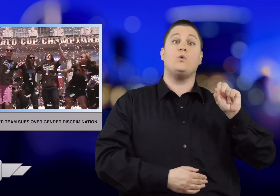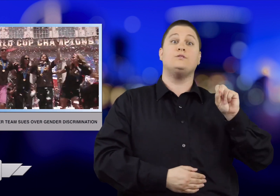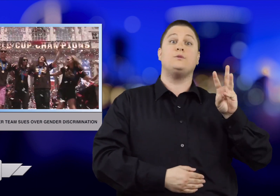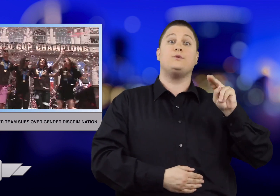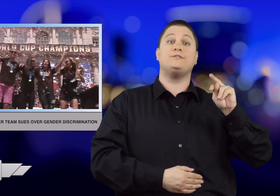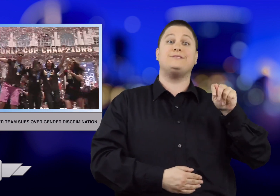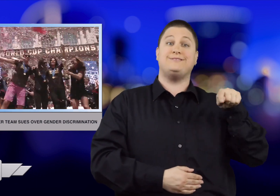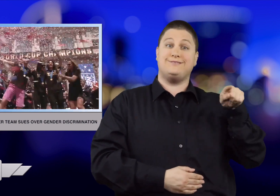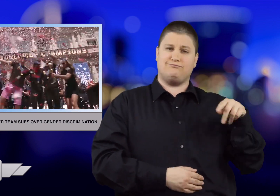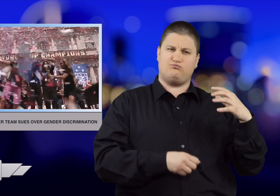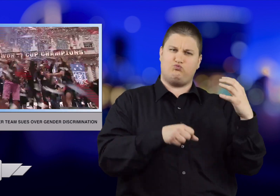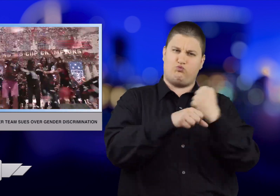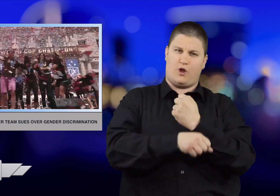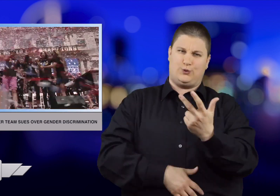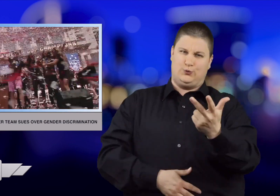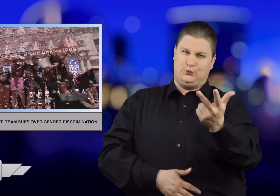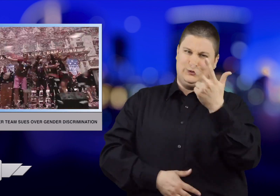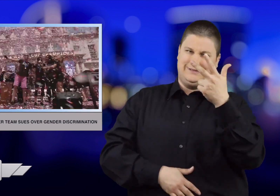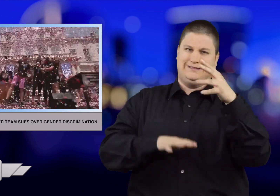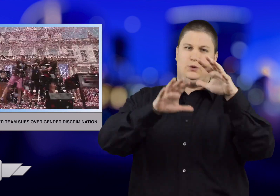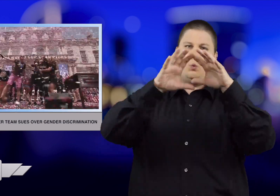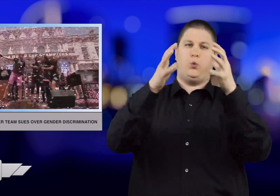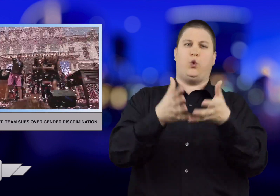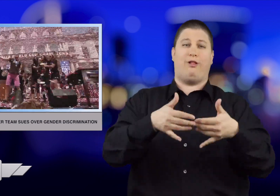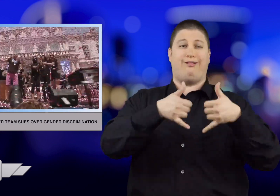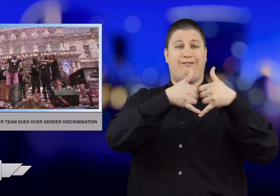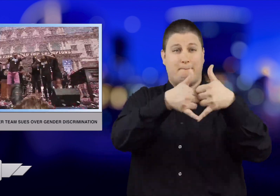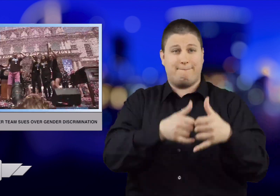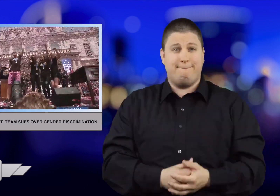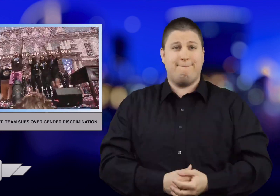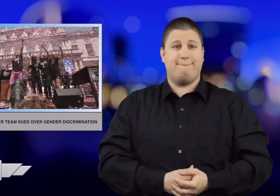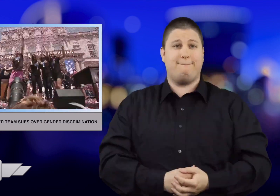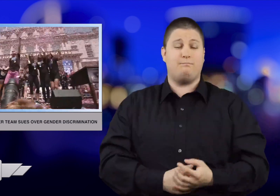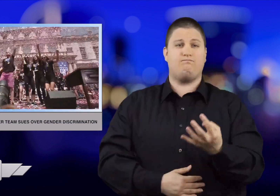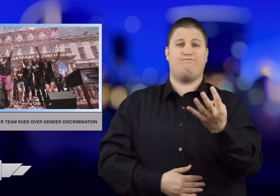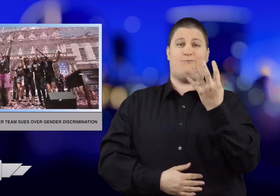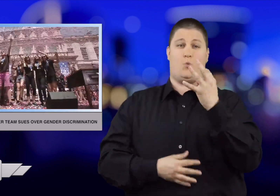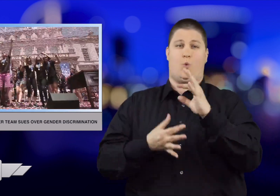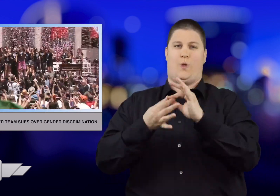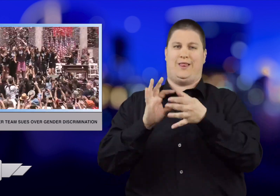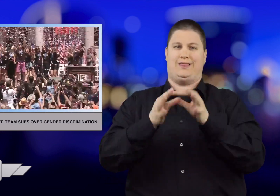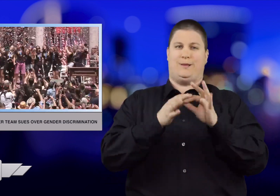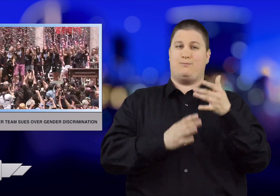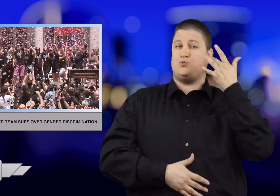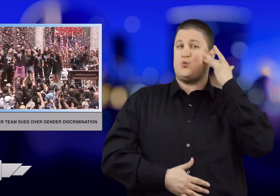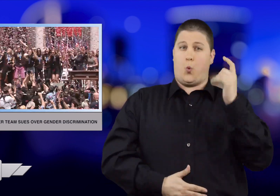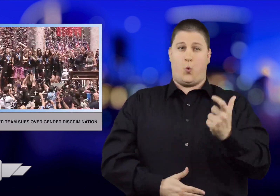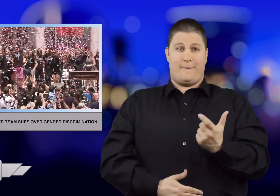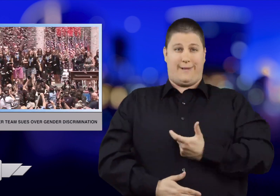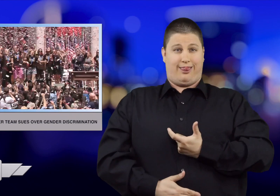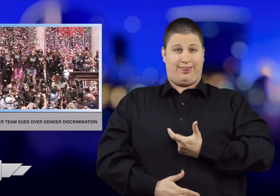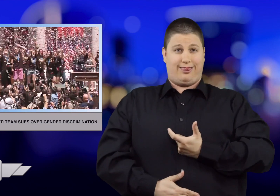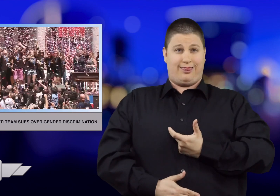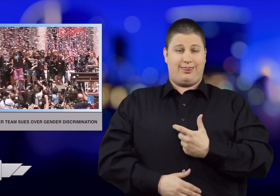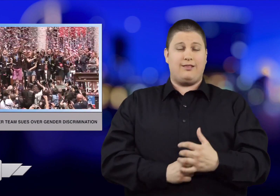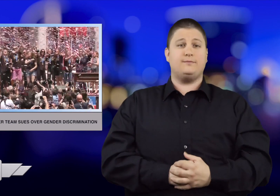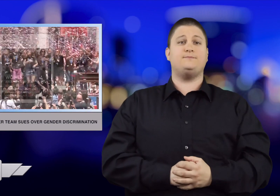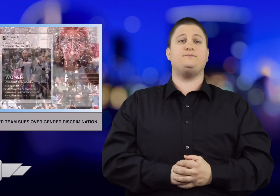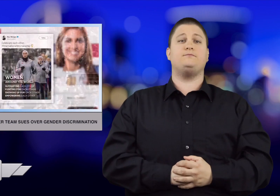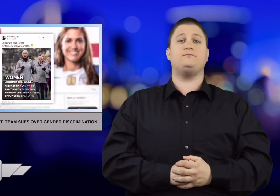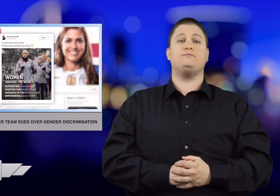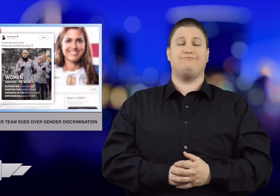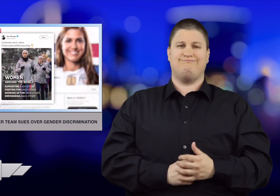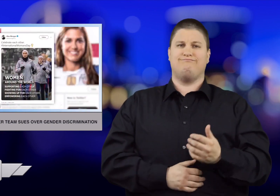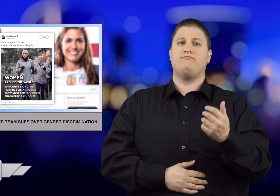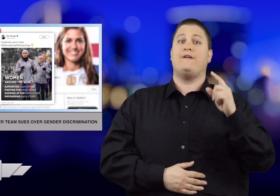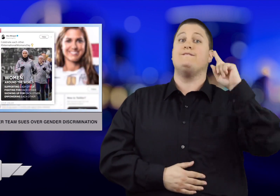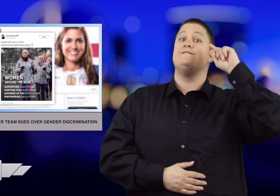The USWNT has 13 World Cups and four Olympic gold medals.